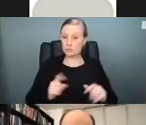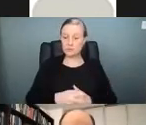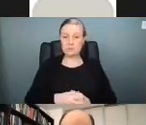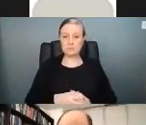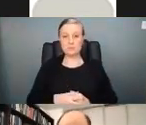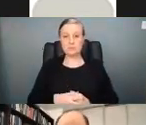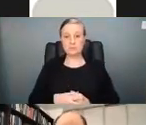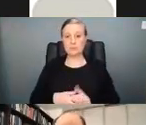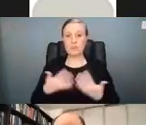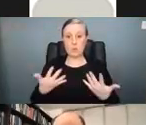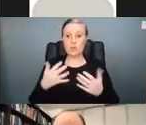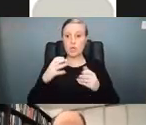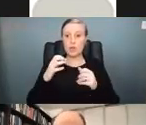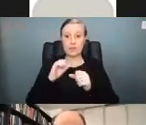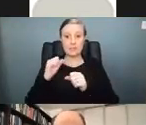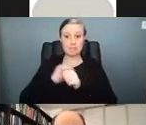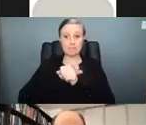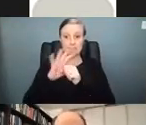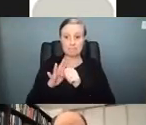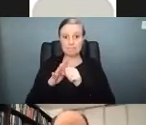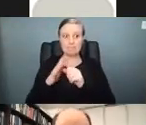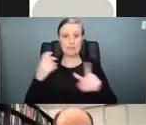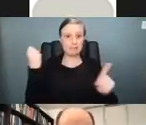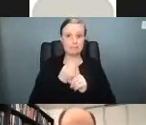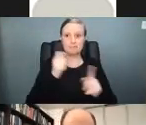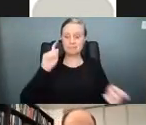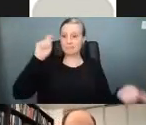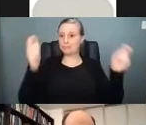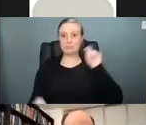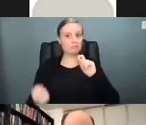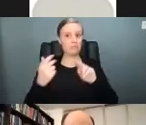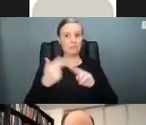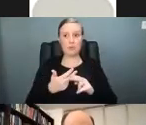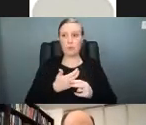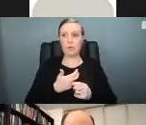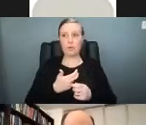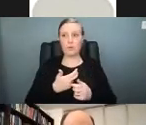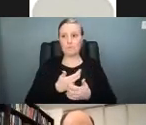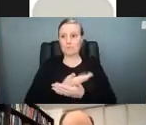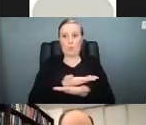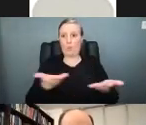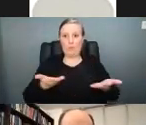digital transformation, across many aspects of Australian life. All kinds of services